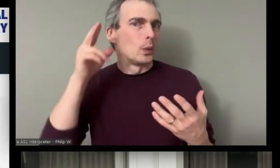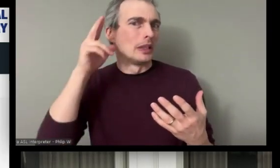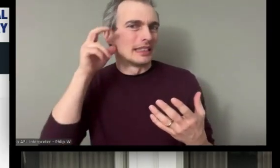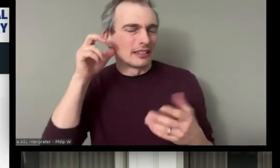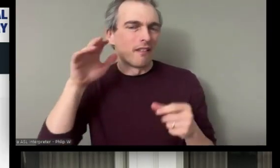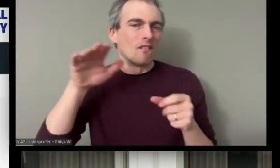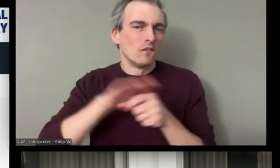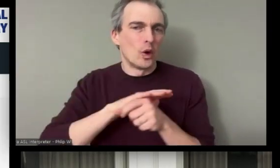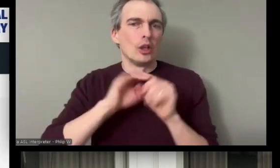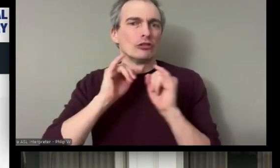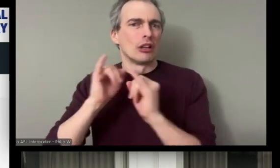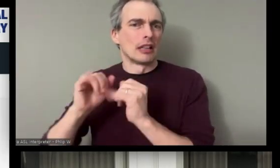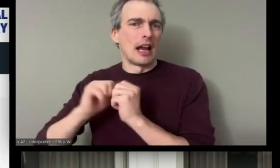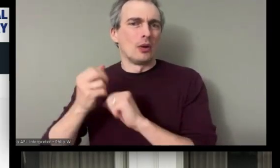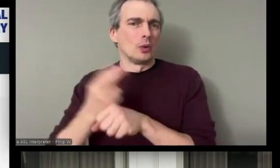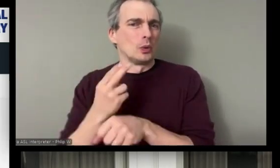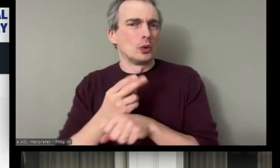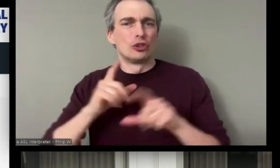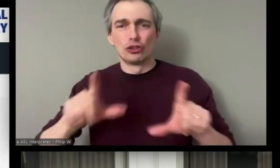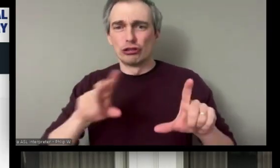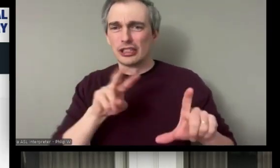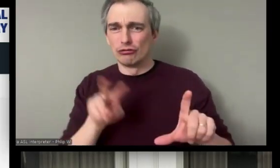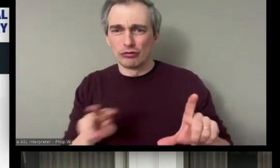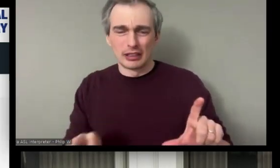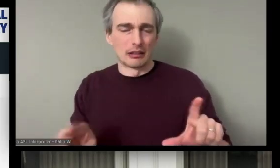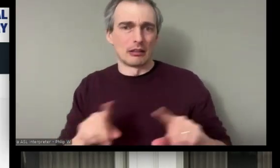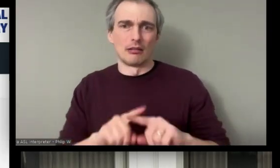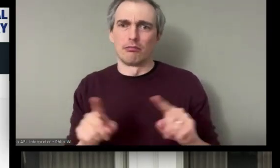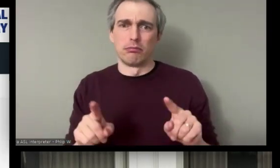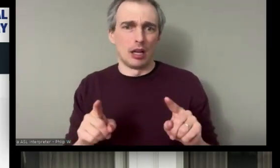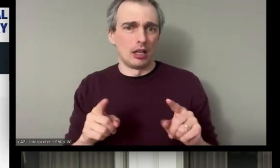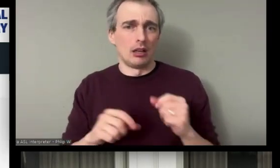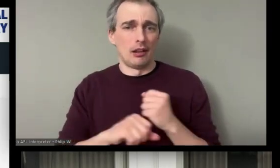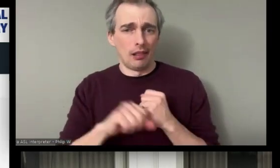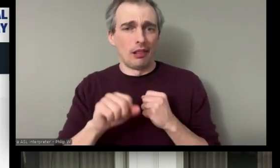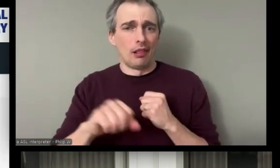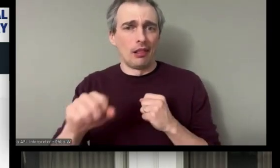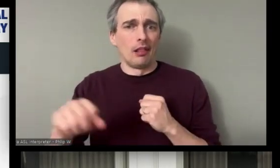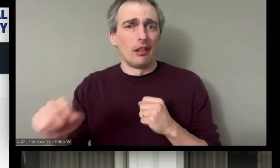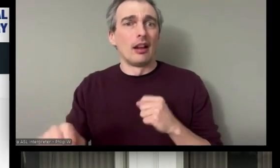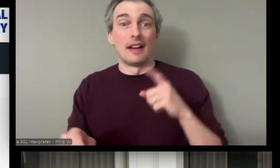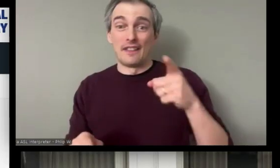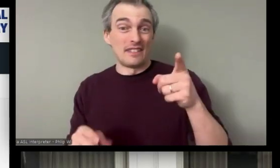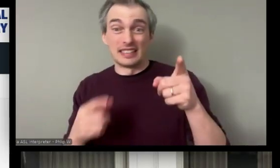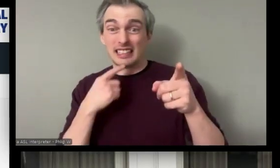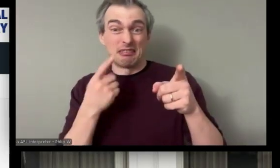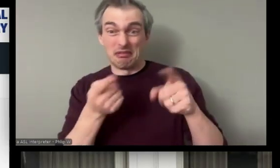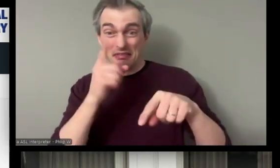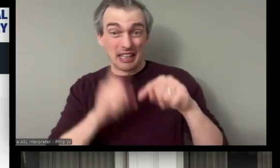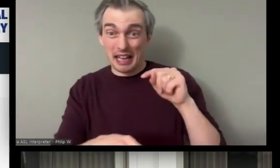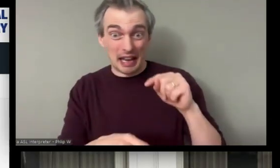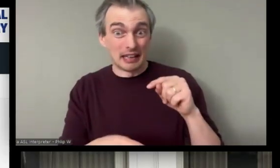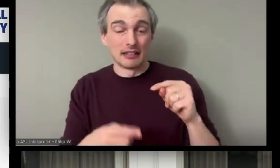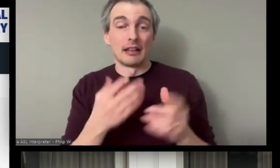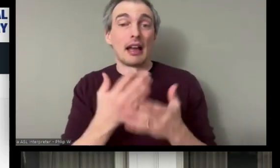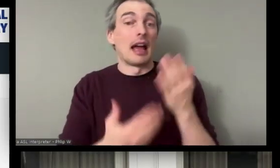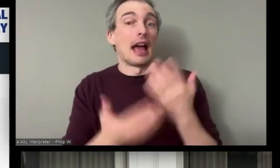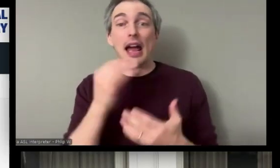You can get to it. But I guess their point was like... They didn't have the controllers or the hand inputs. So then I think you really are stuck.